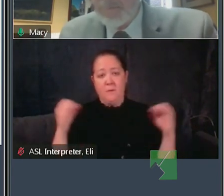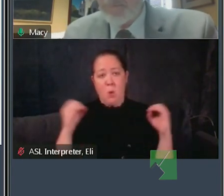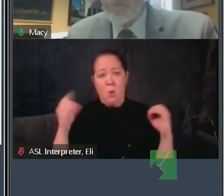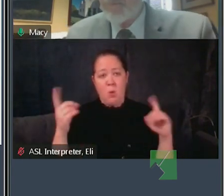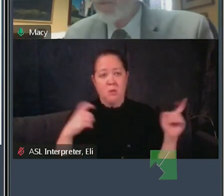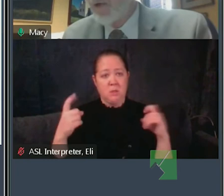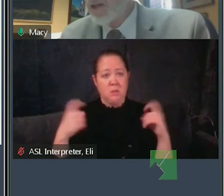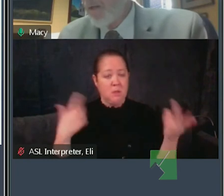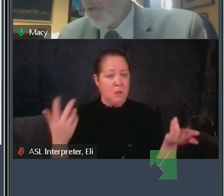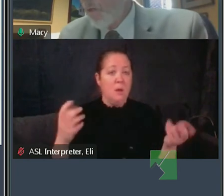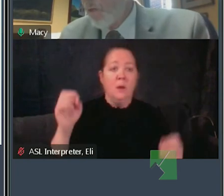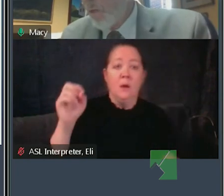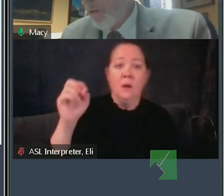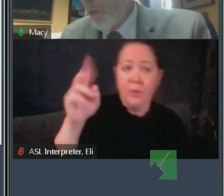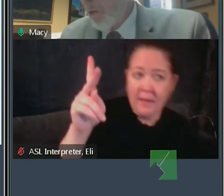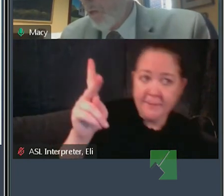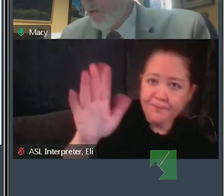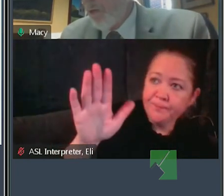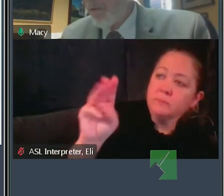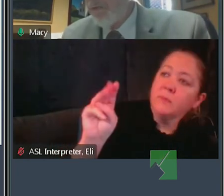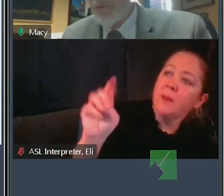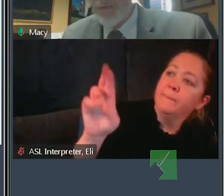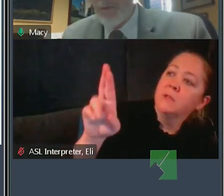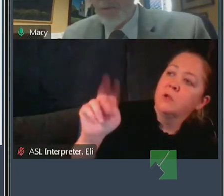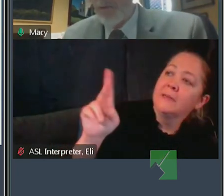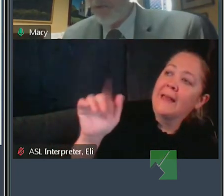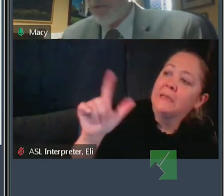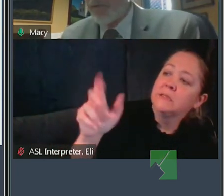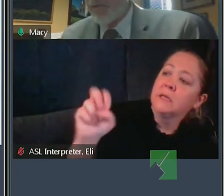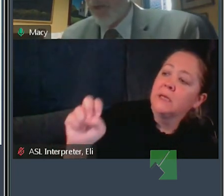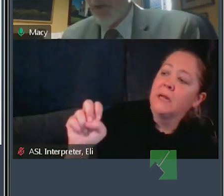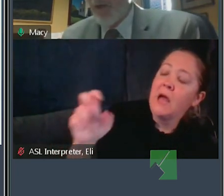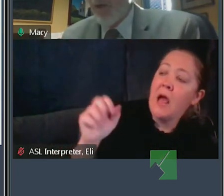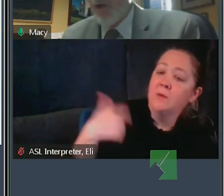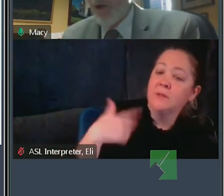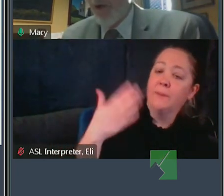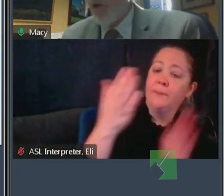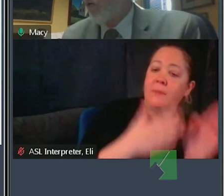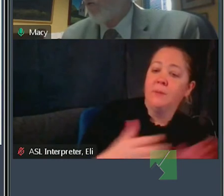Nelson, cause I was going to, I was looking to take the 10 minutes mother nature break at about 3:30. So it's 3:27.